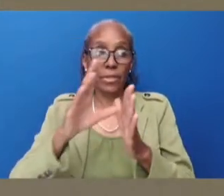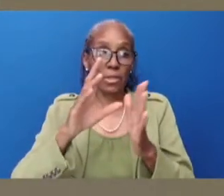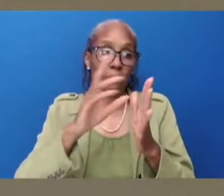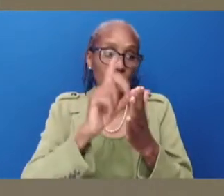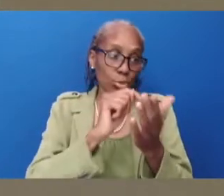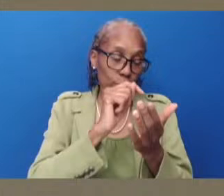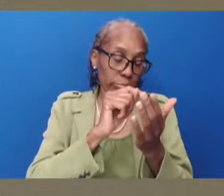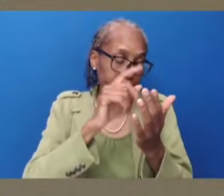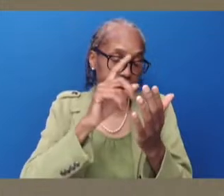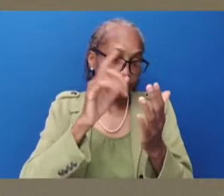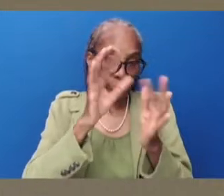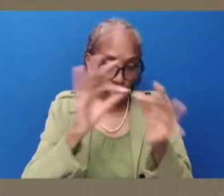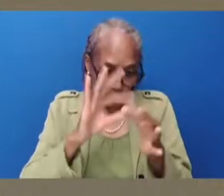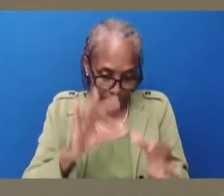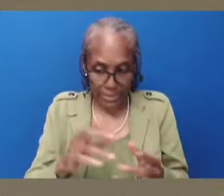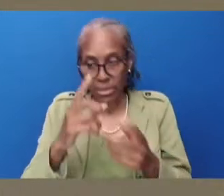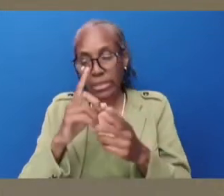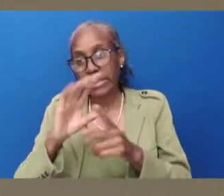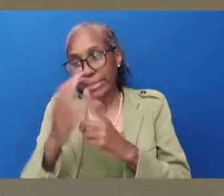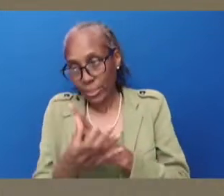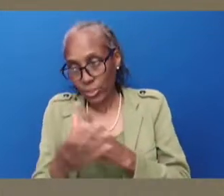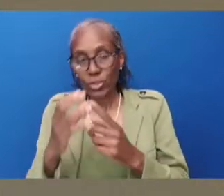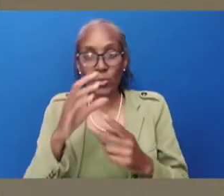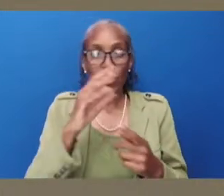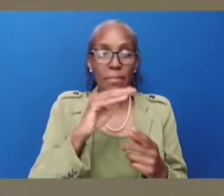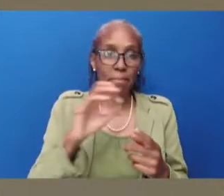NOAH LLC AND DEVELOP TERMS AND